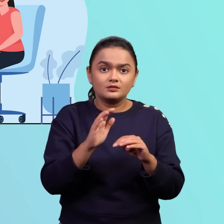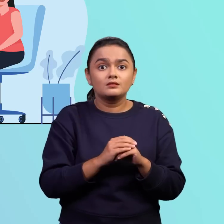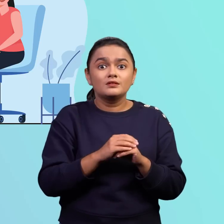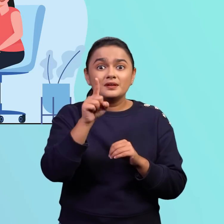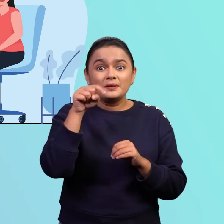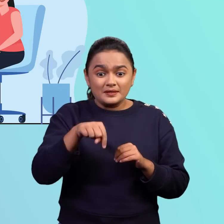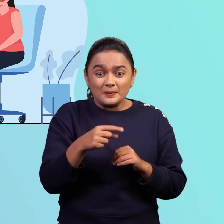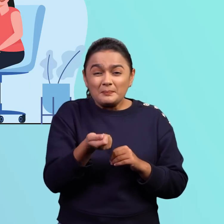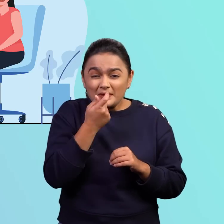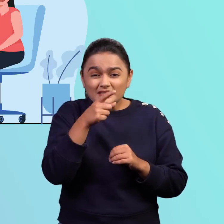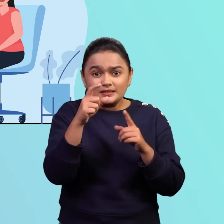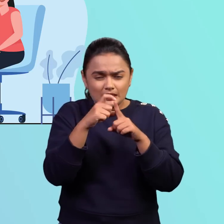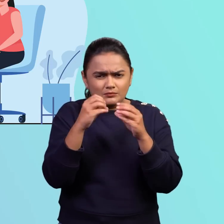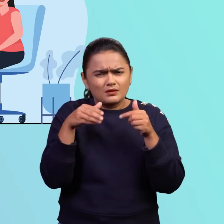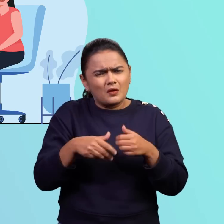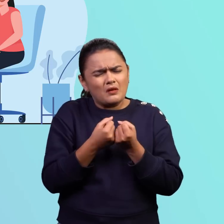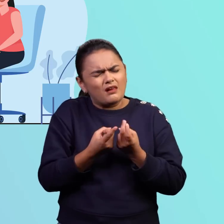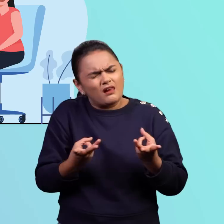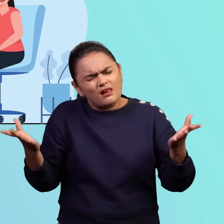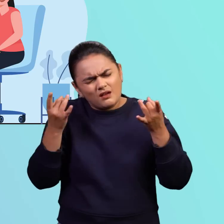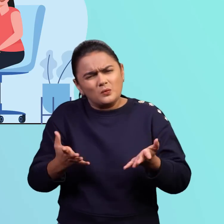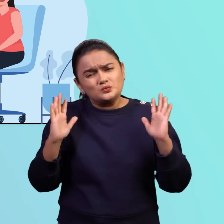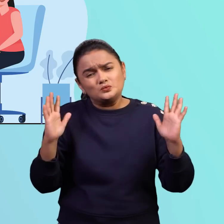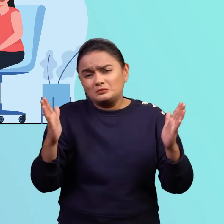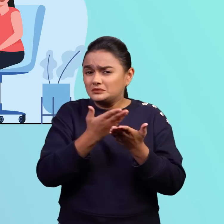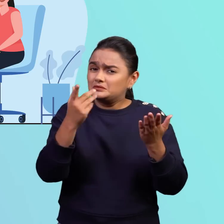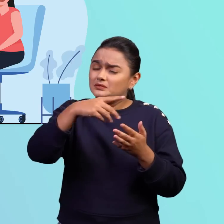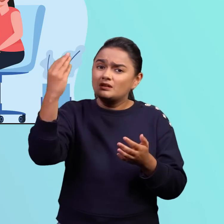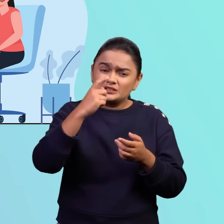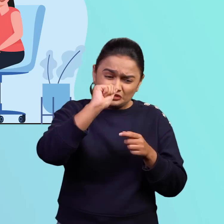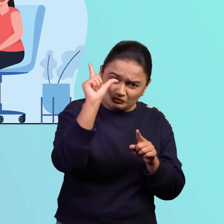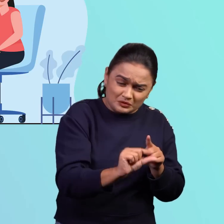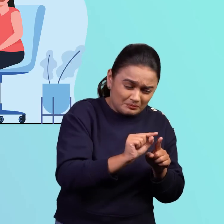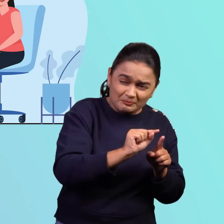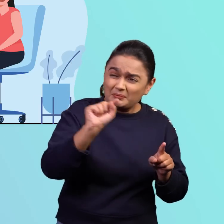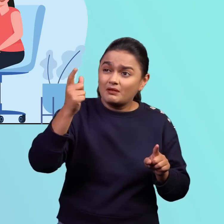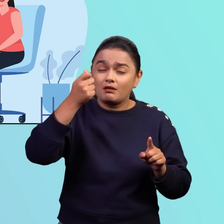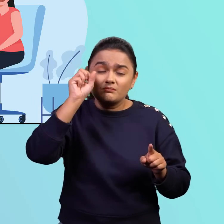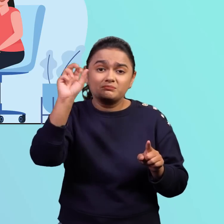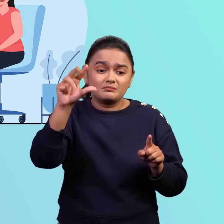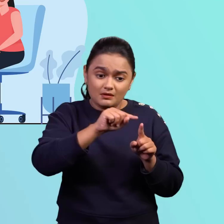There are many medicines available for treating diabetes, ranging from affordable to very expensive.